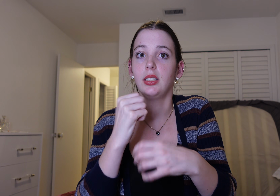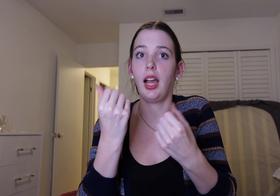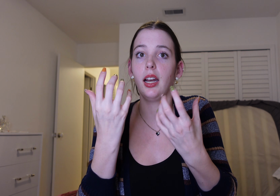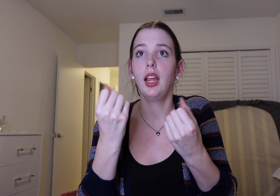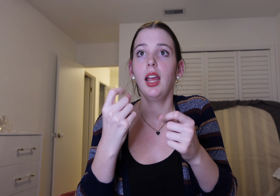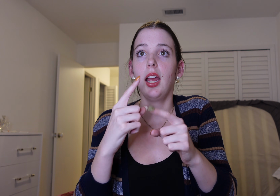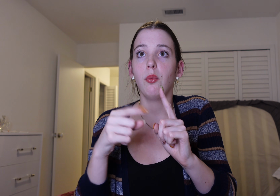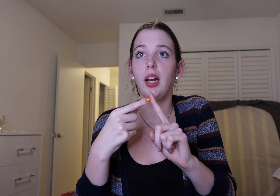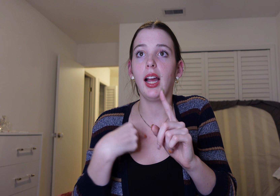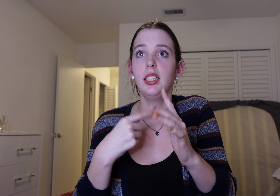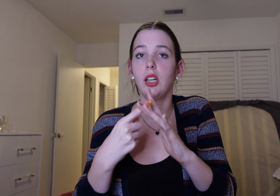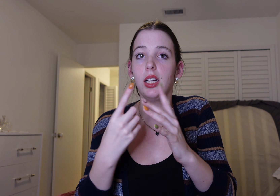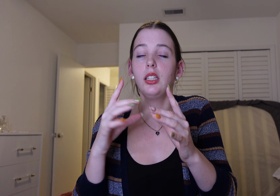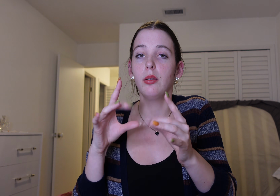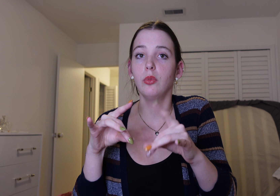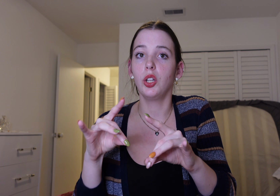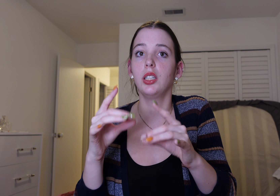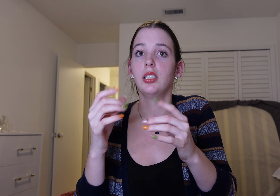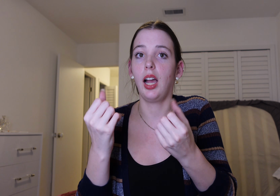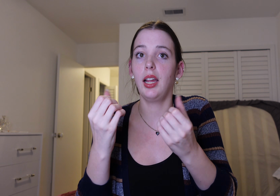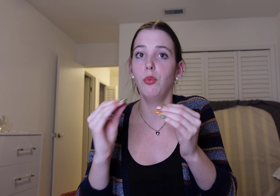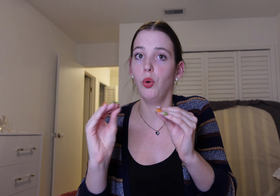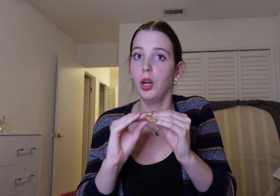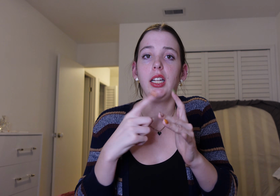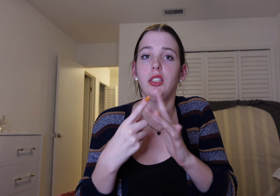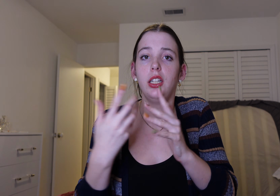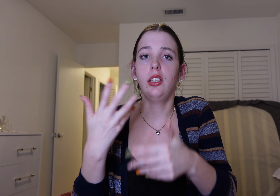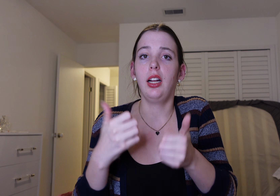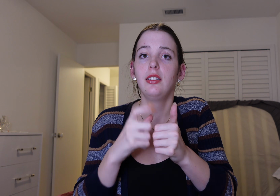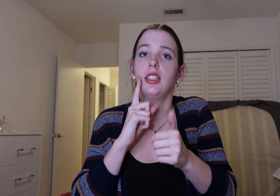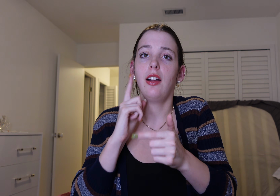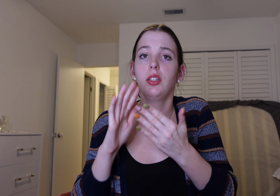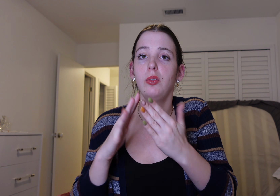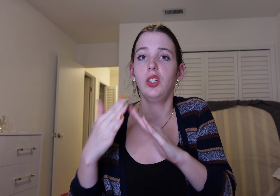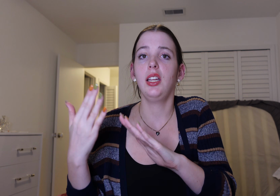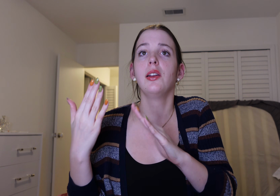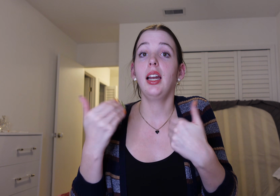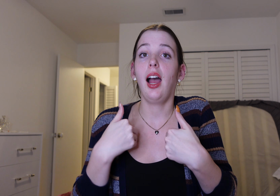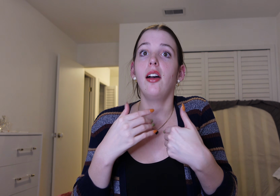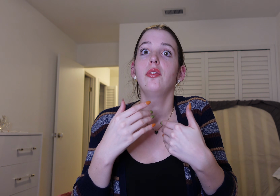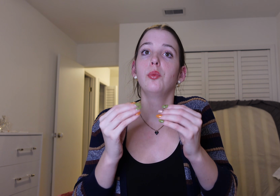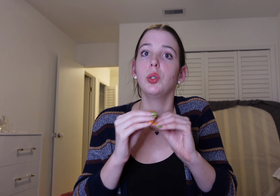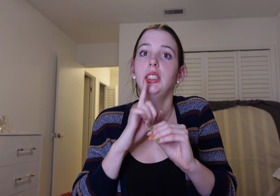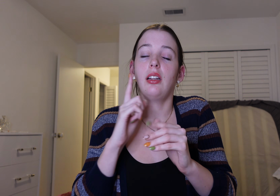Sign and when I started to learn sign more and I started to interact with the Deaf Community and have more Deaf